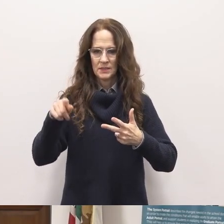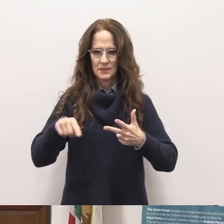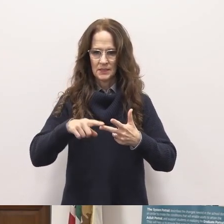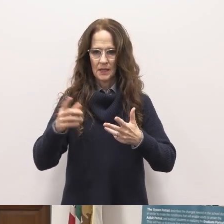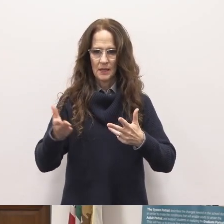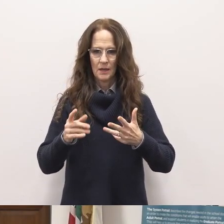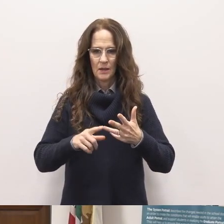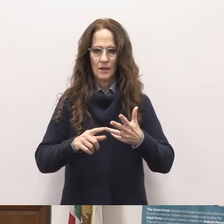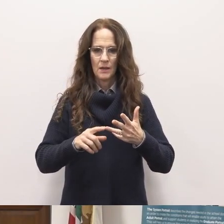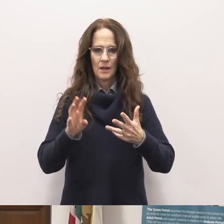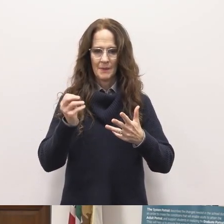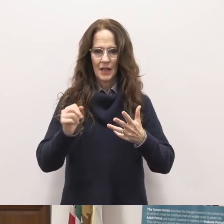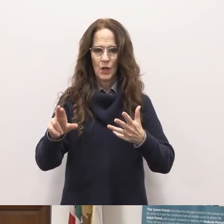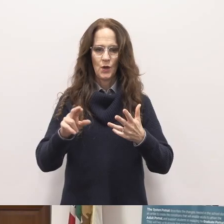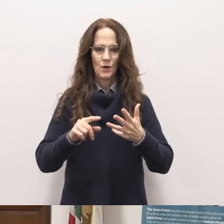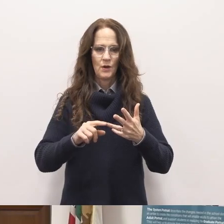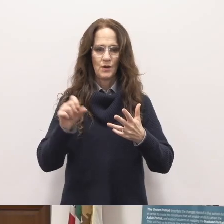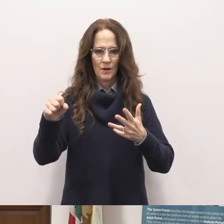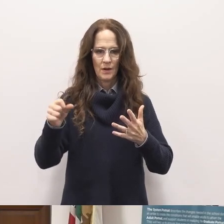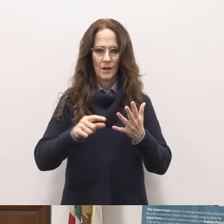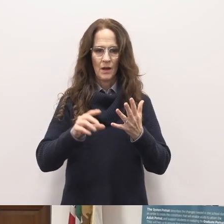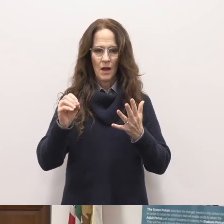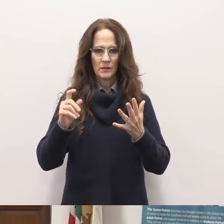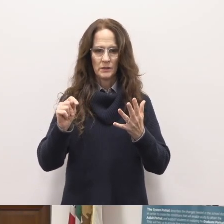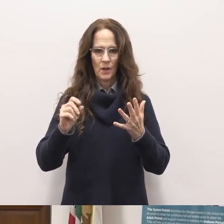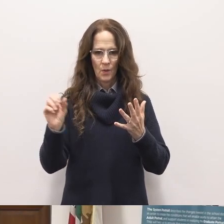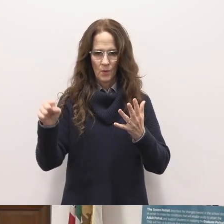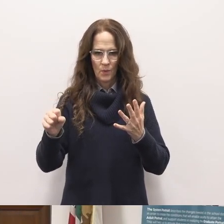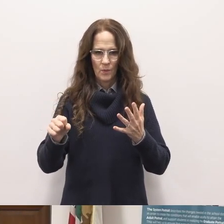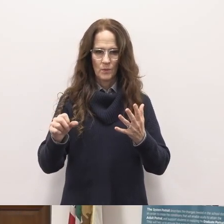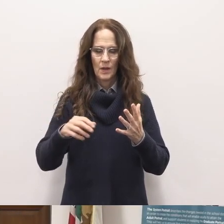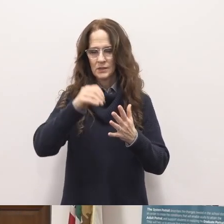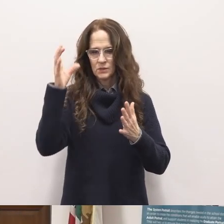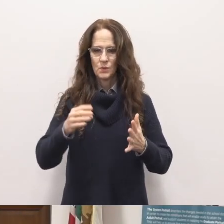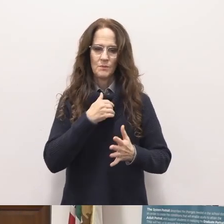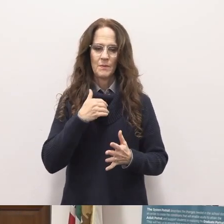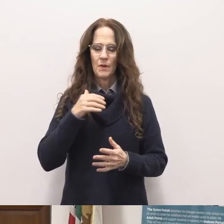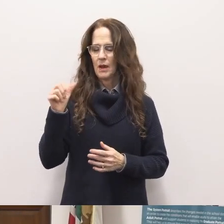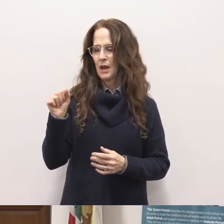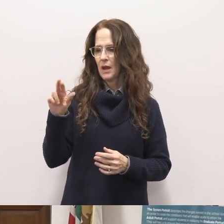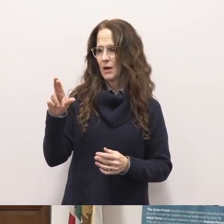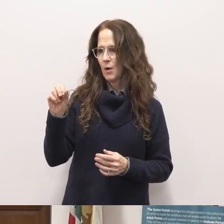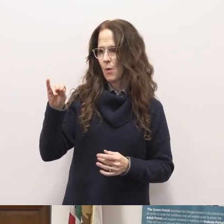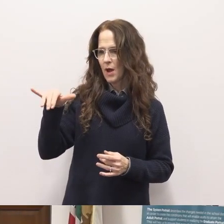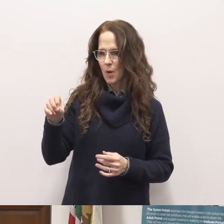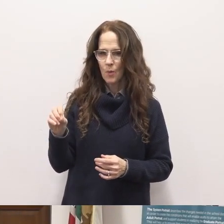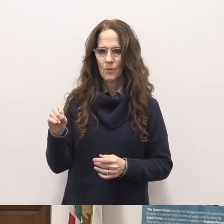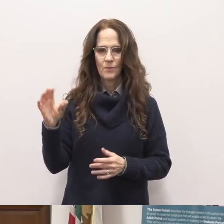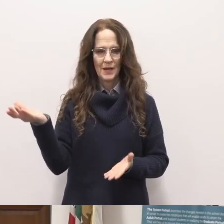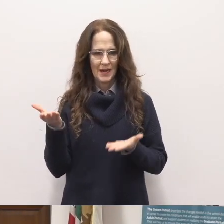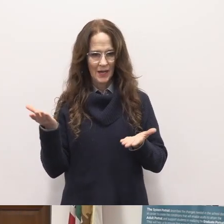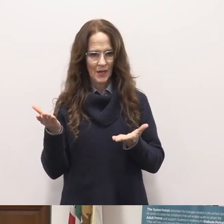Member Miller. - Here. Member Otto. - Here. And Student Member Arroyo. - Here. We have a quorum.